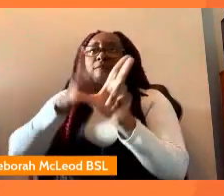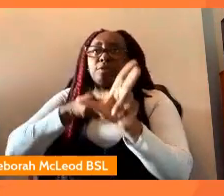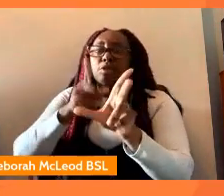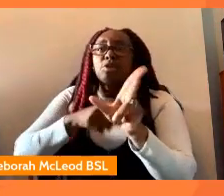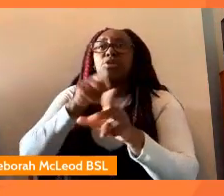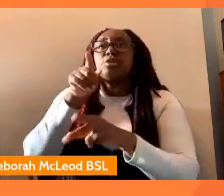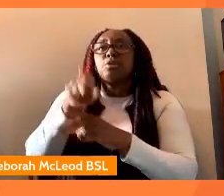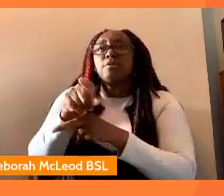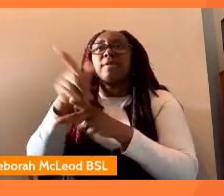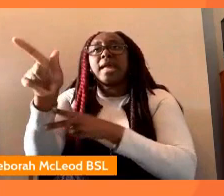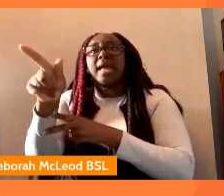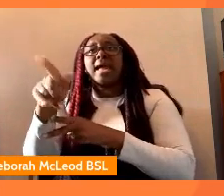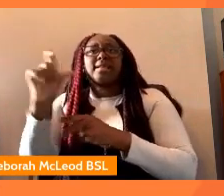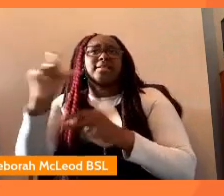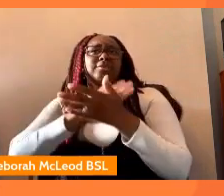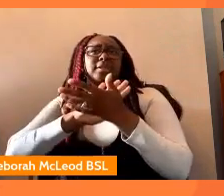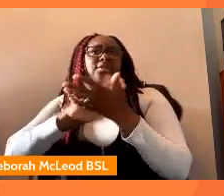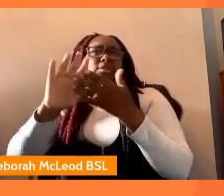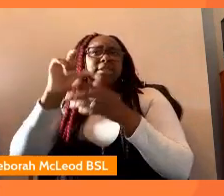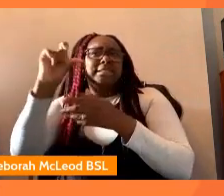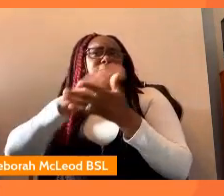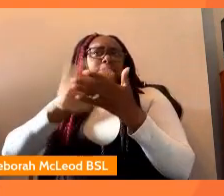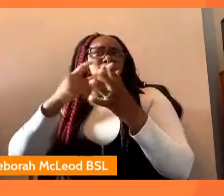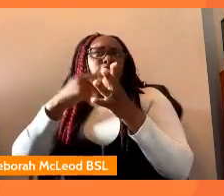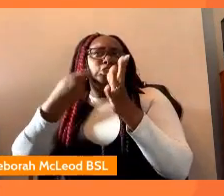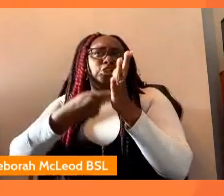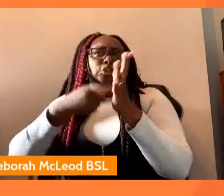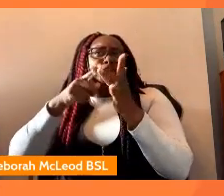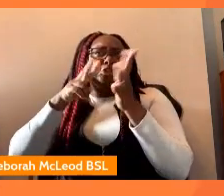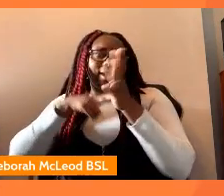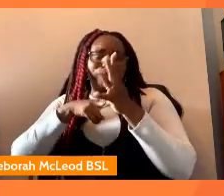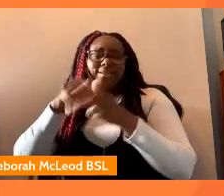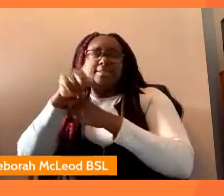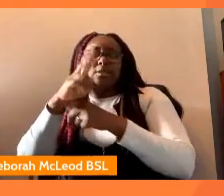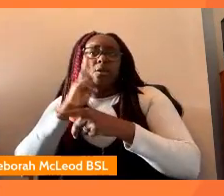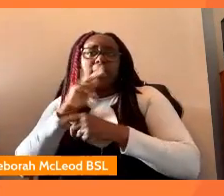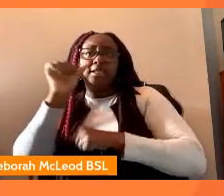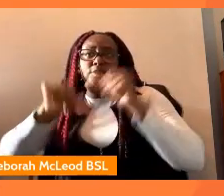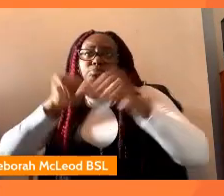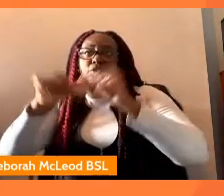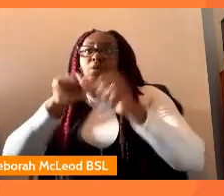You will get to see a little bit of that later. So here is the process, so we did the initial archive research, that